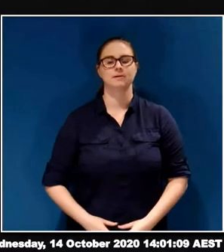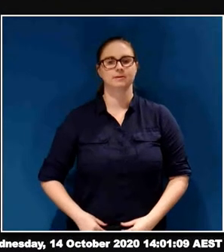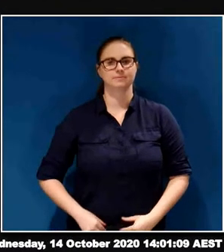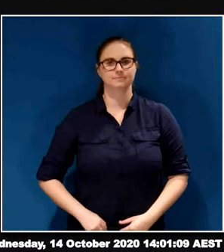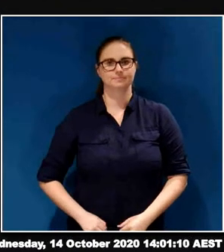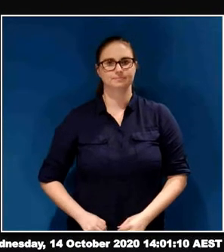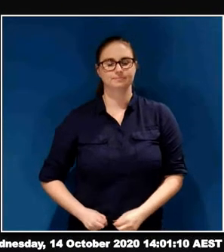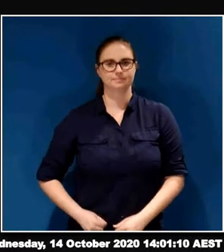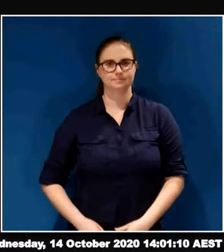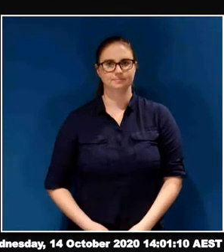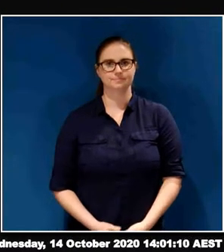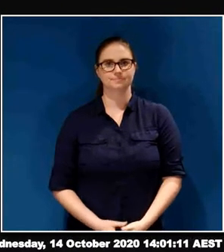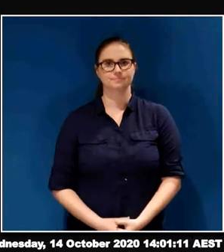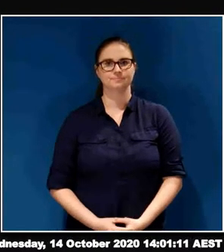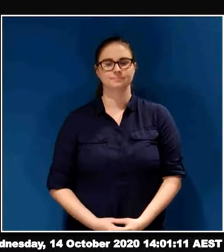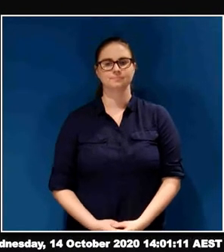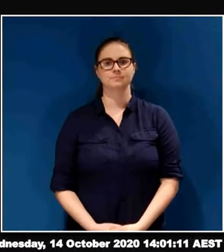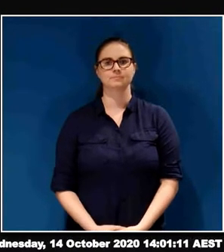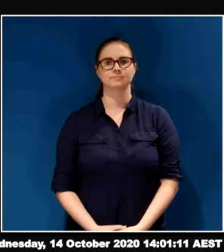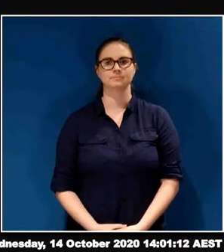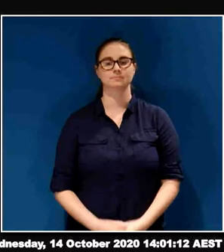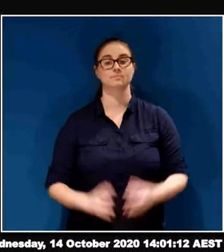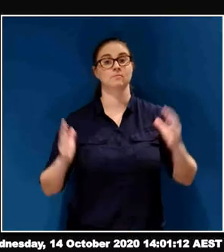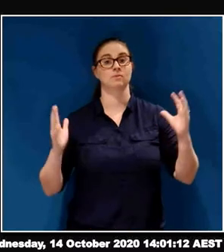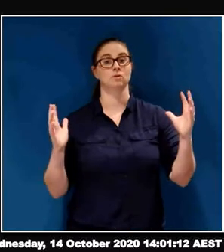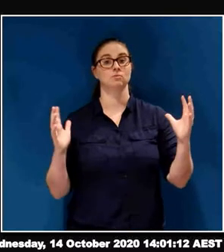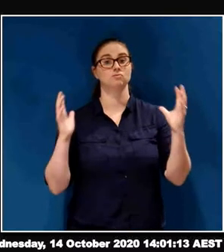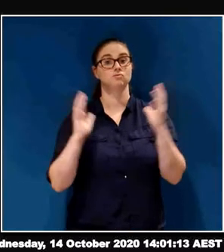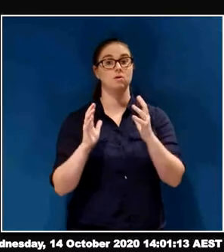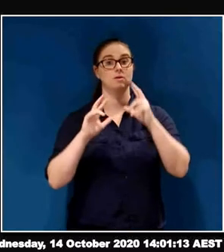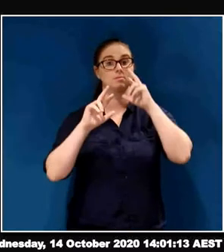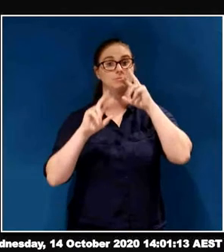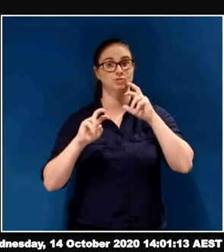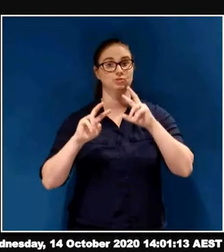The Royal Commission is resumed. Yes. Thank you, Dr Mellifont.